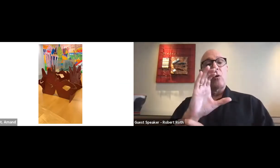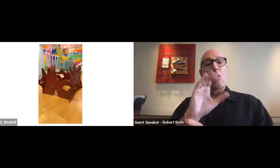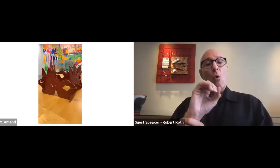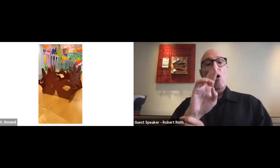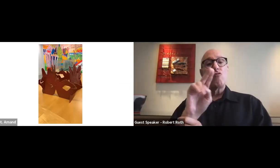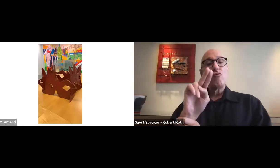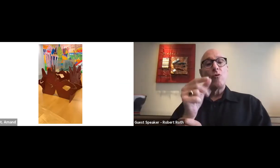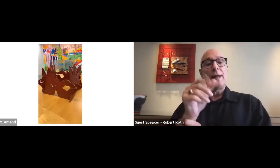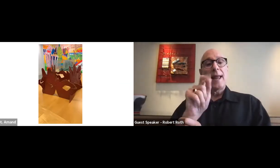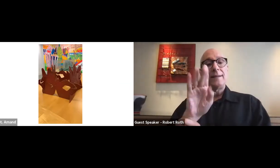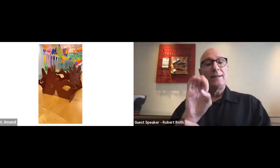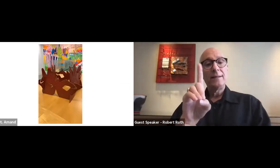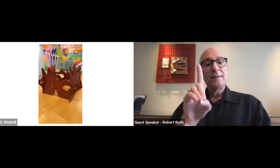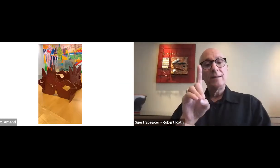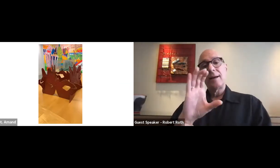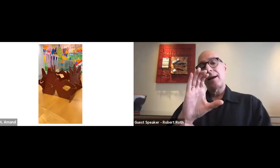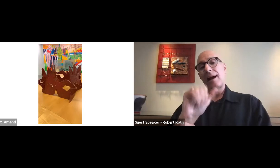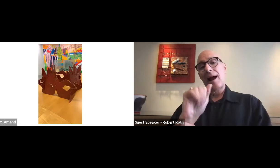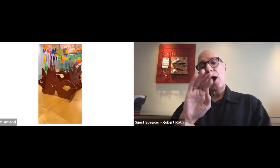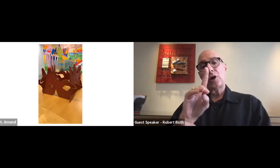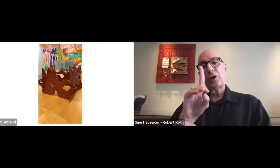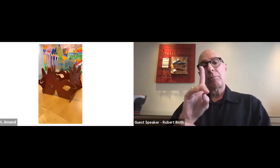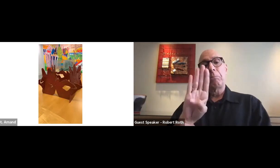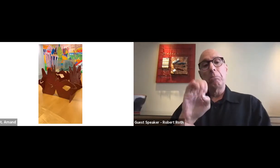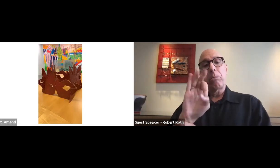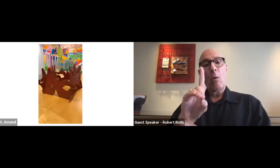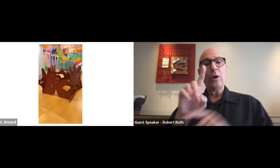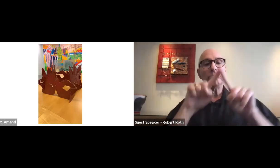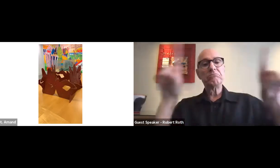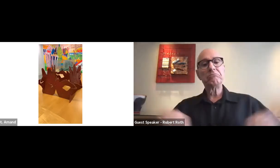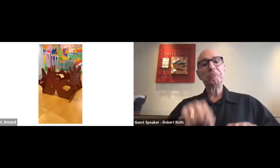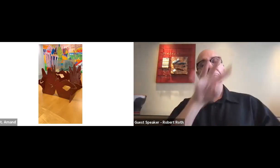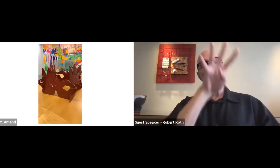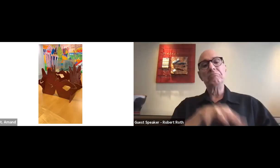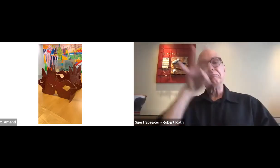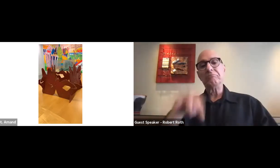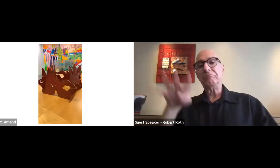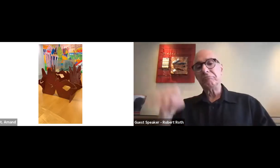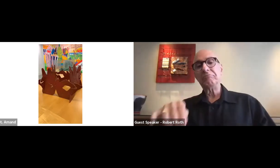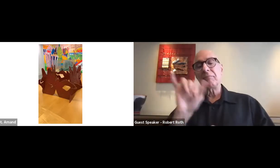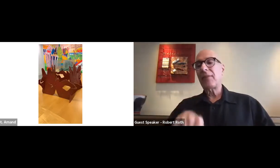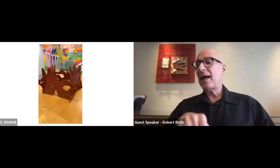These are hands that he made from corrugated cardboard,